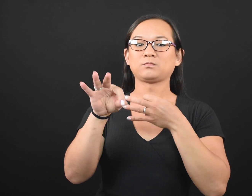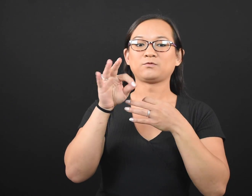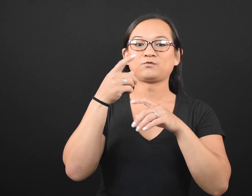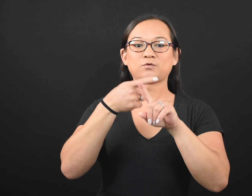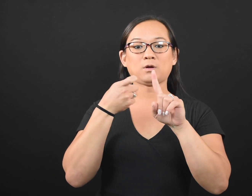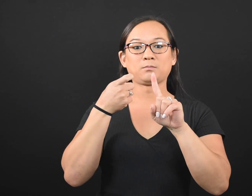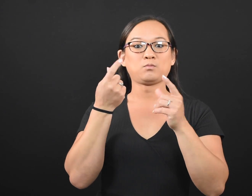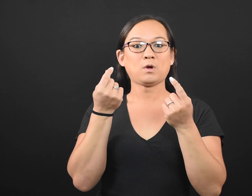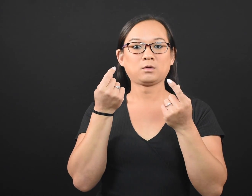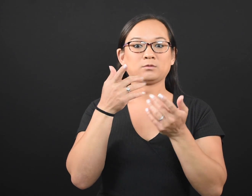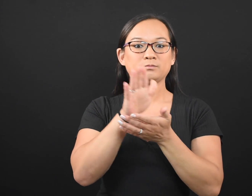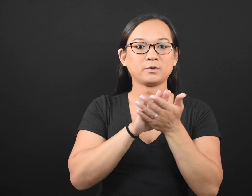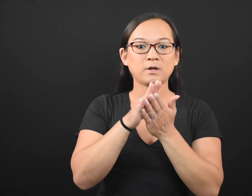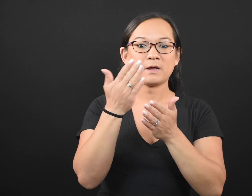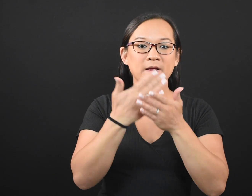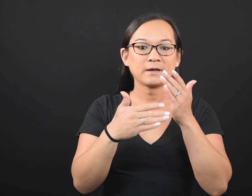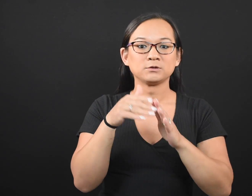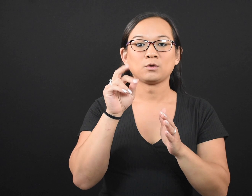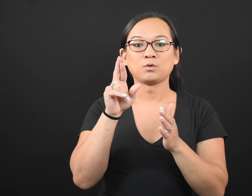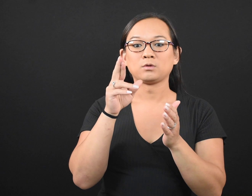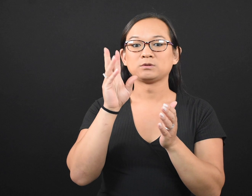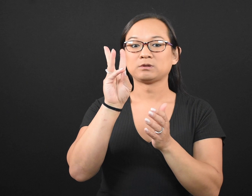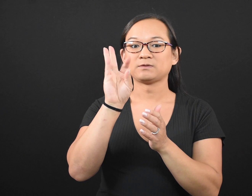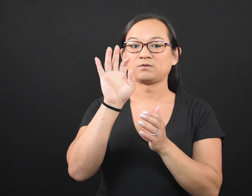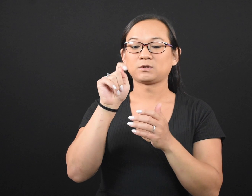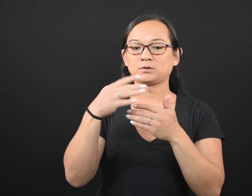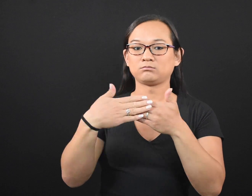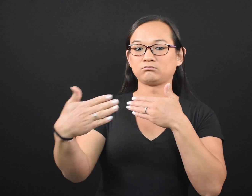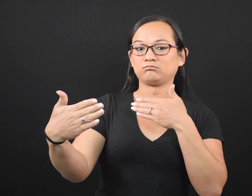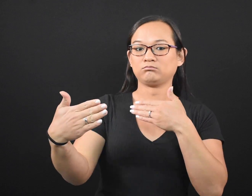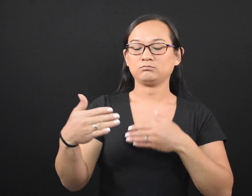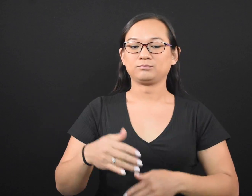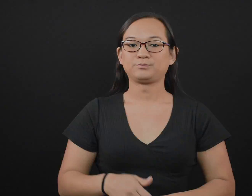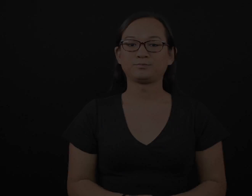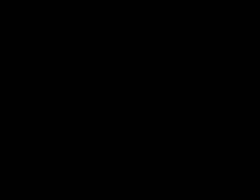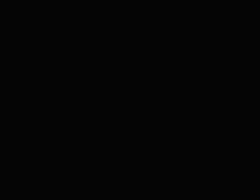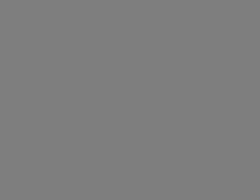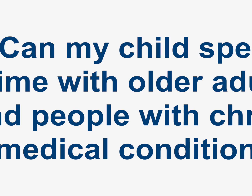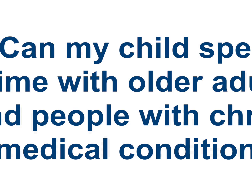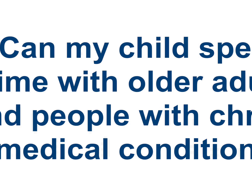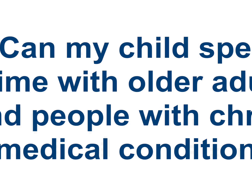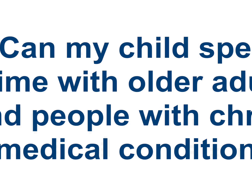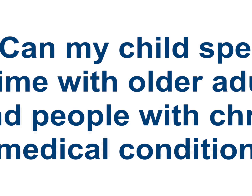people who do not live in their household, especially when it is difficult to stay at least 6 feet from others. However, masks should not be a substitute for other preventive measures such as frequent hand washing and staying at least 6 feet away from others.